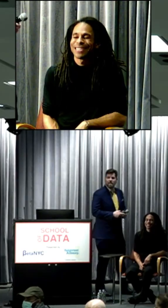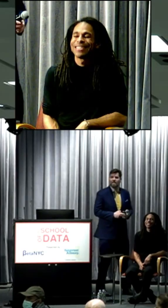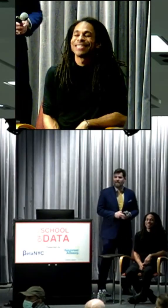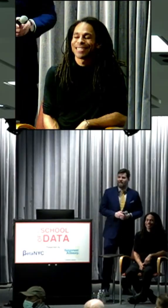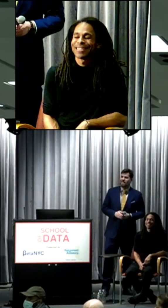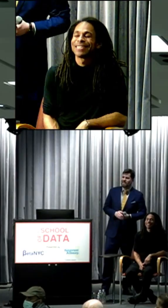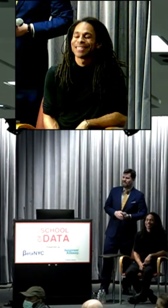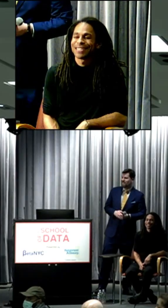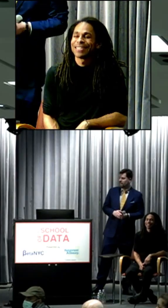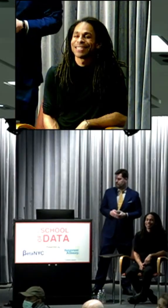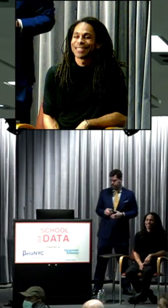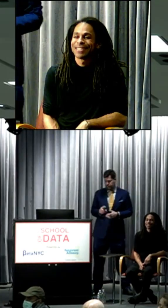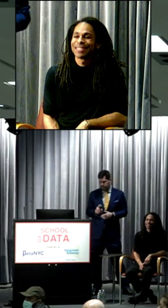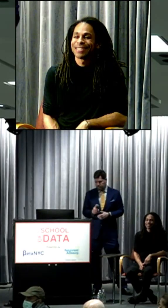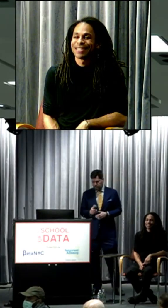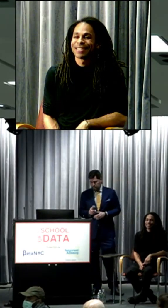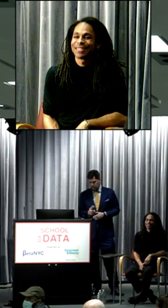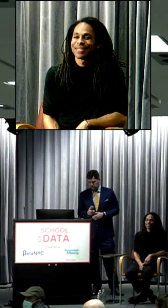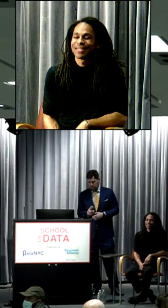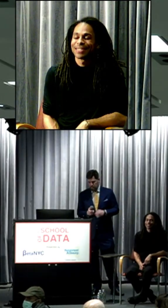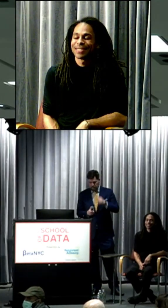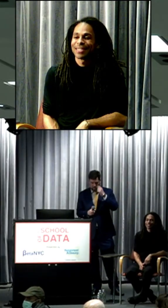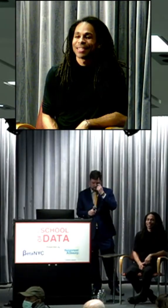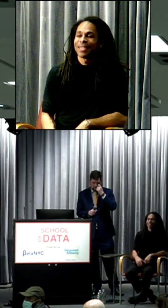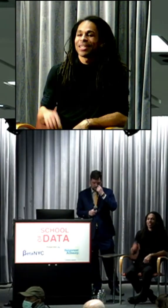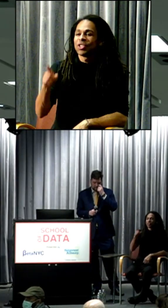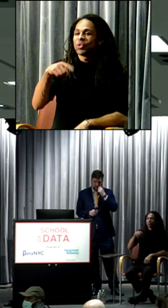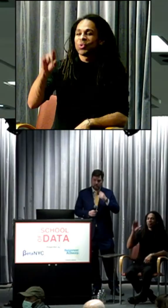It's not impossible to replace that.